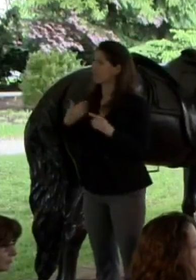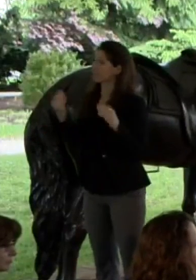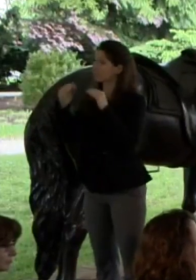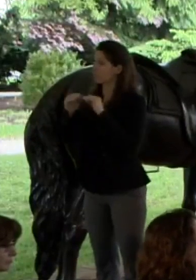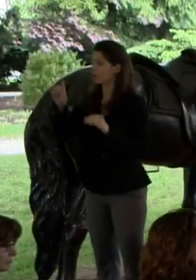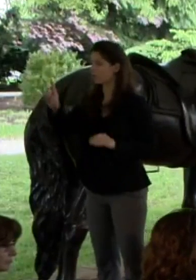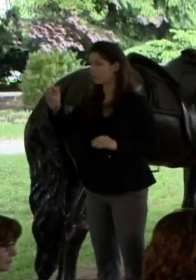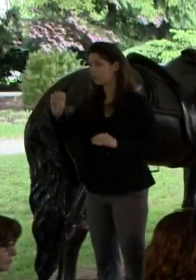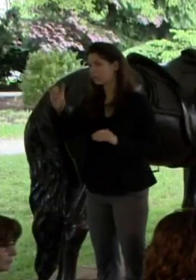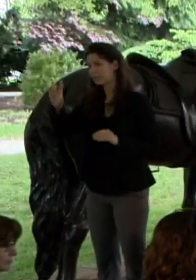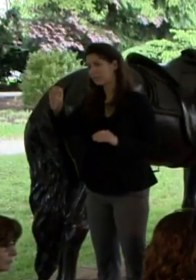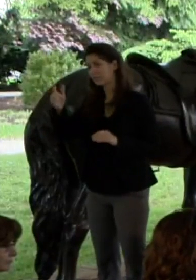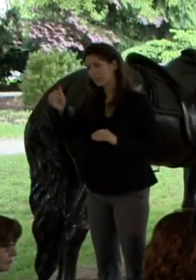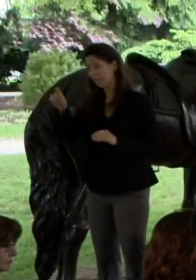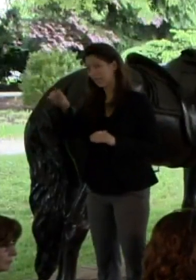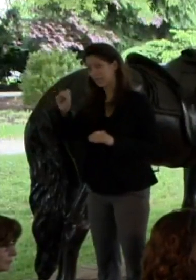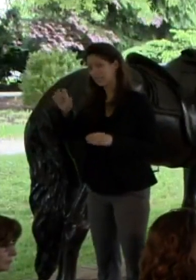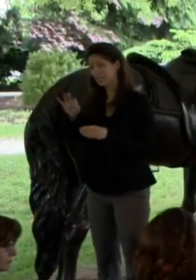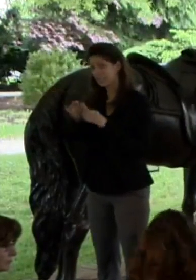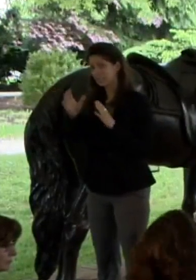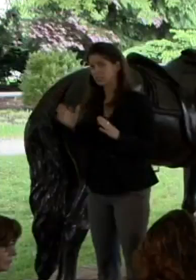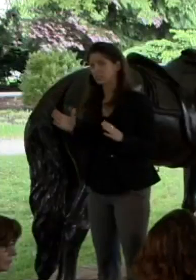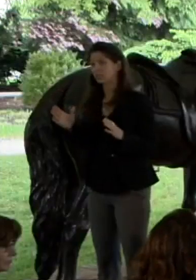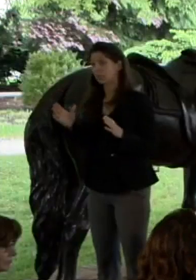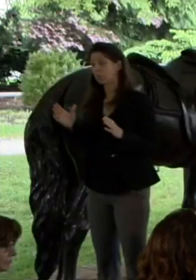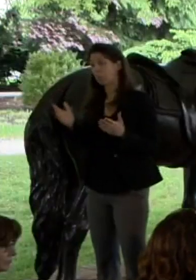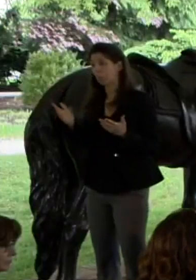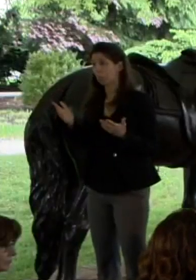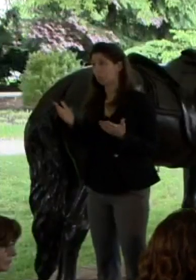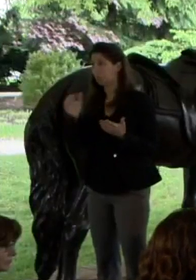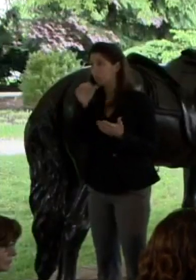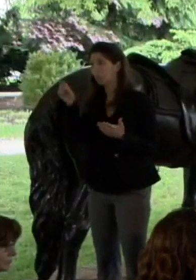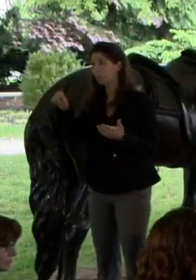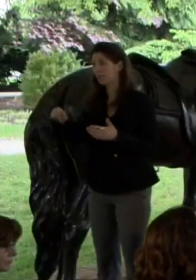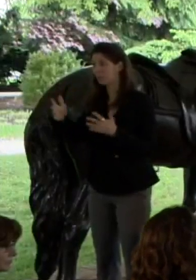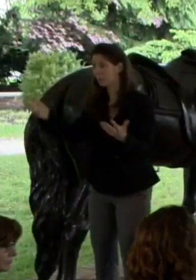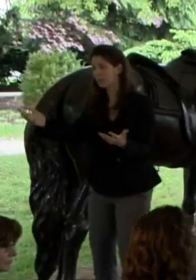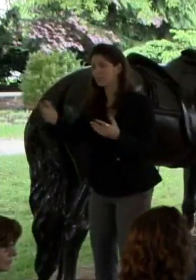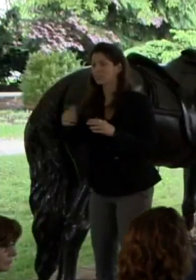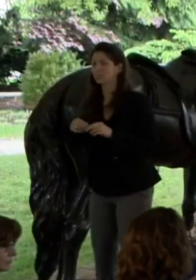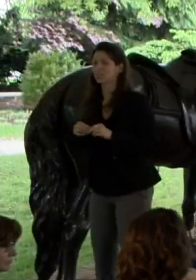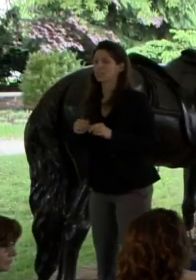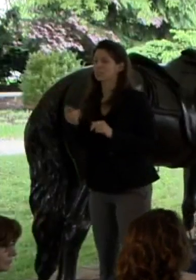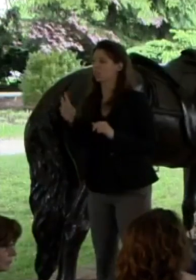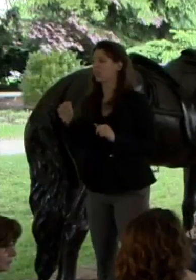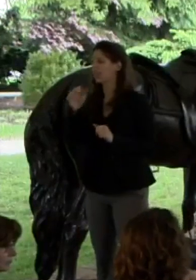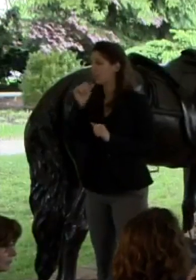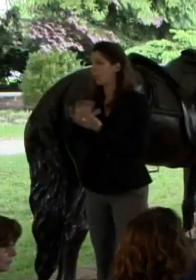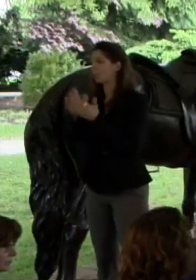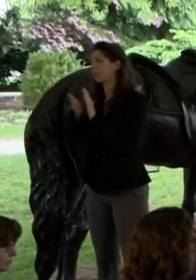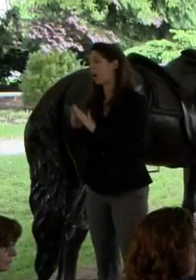DELEGATES. AND NOW IT IS BACK DOWN TO 13. AND ONE OF THE THINGS I LIKED